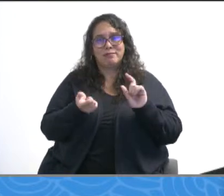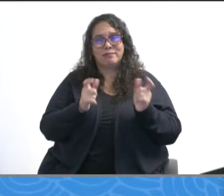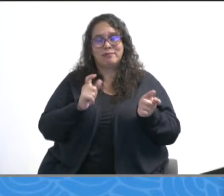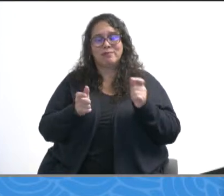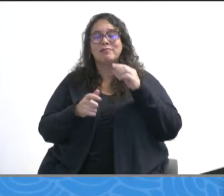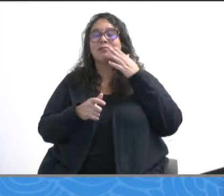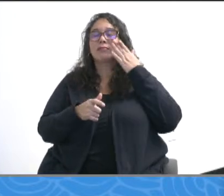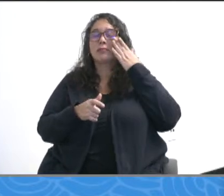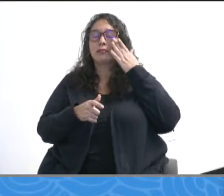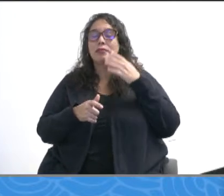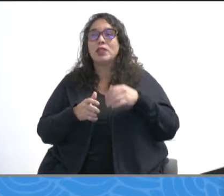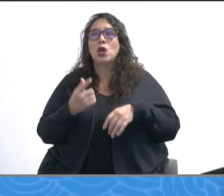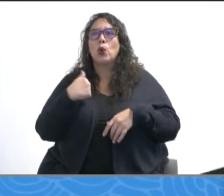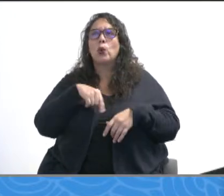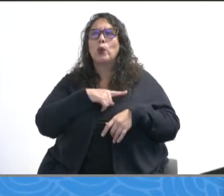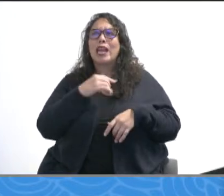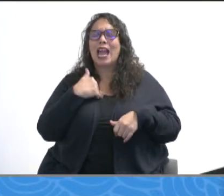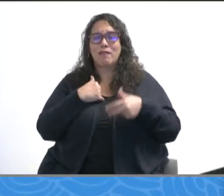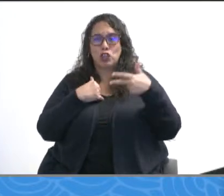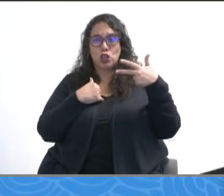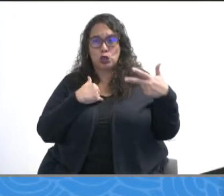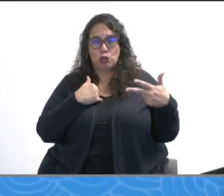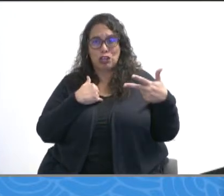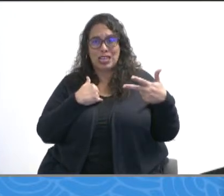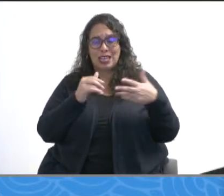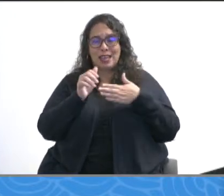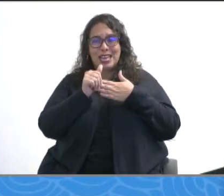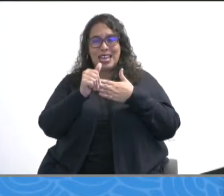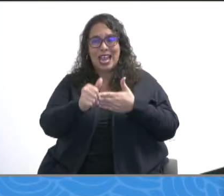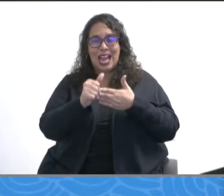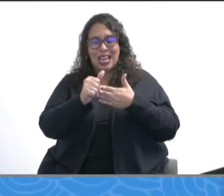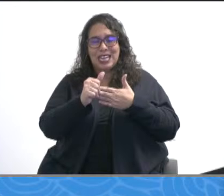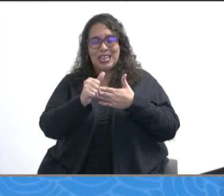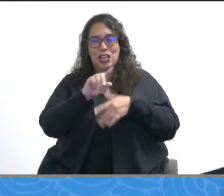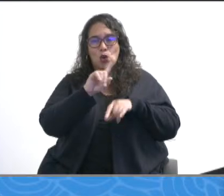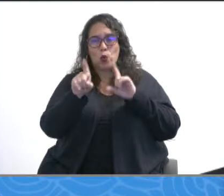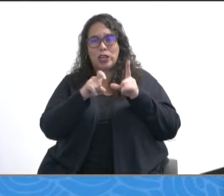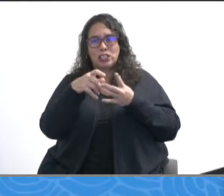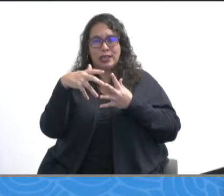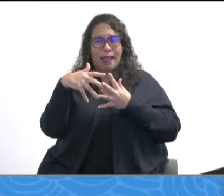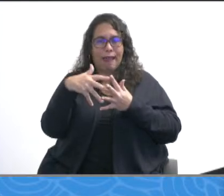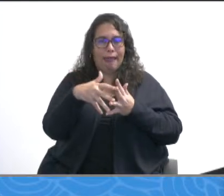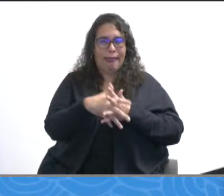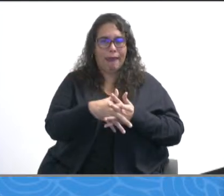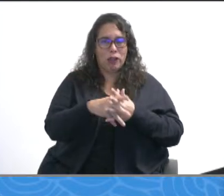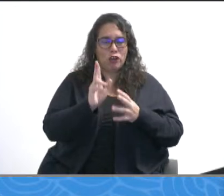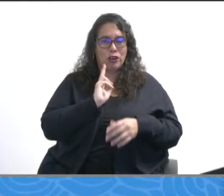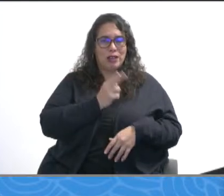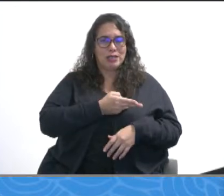on three guiding questions that have really led us into designing programs and services